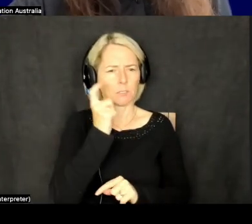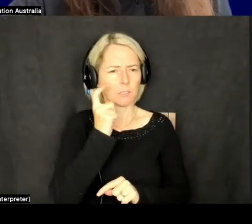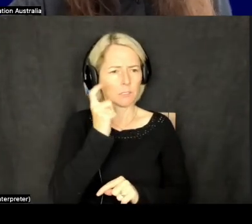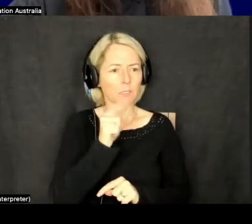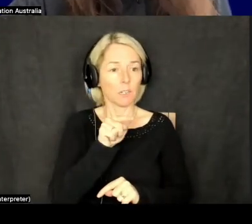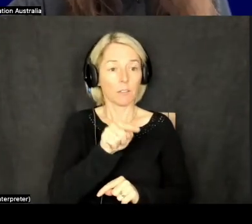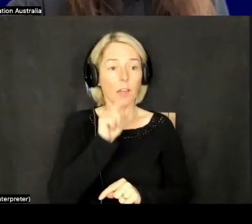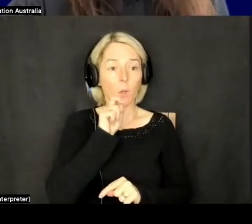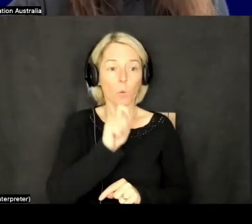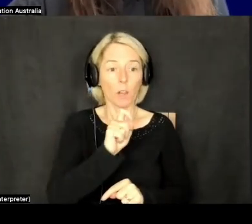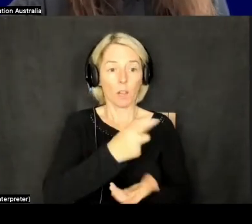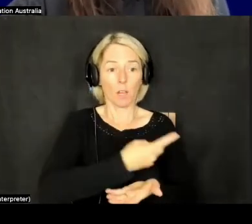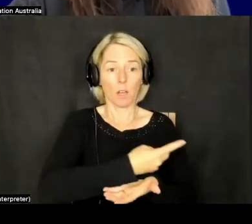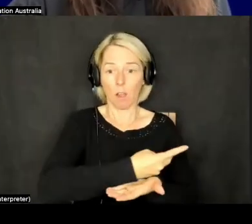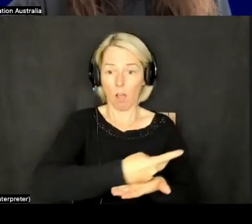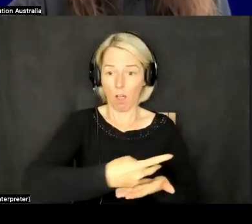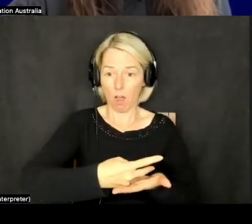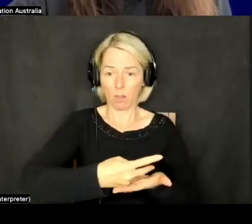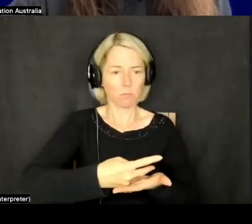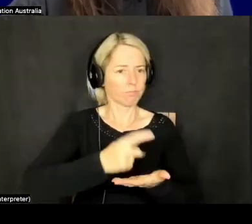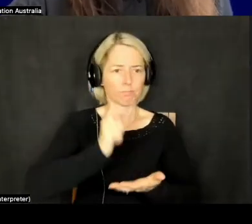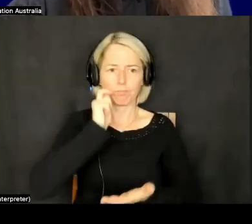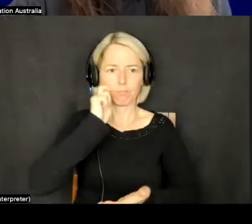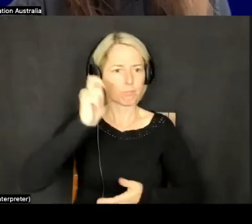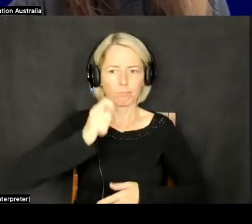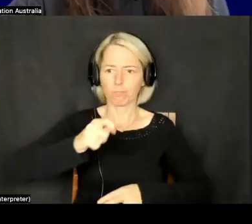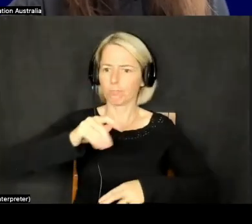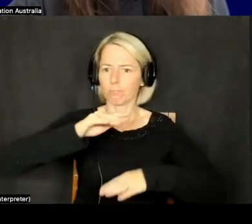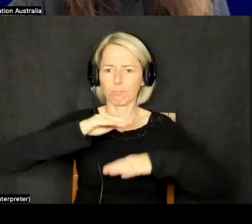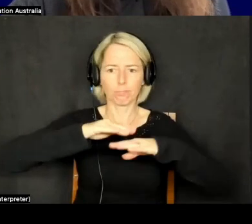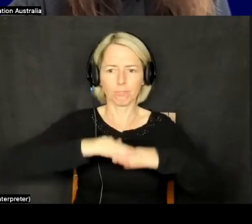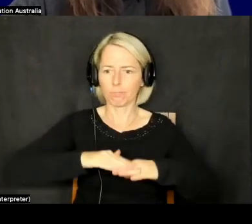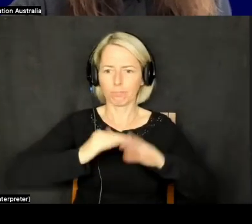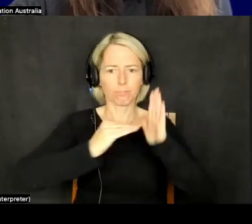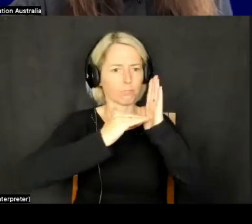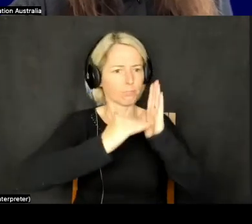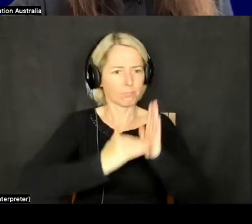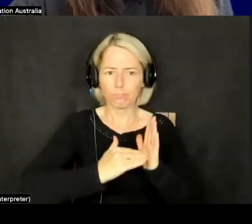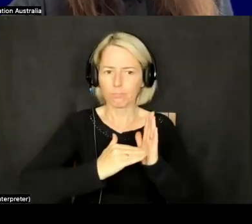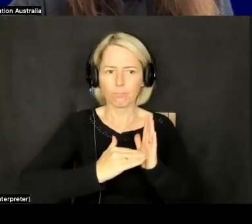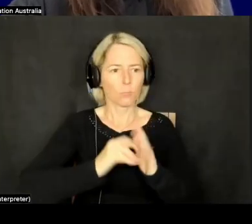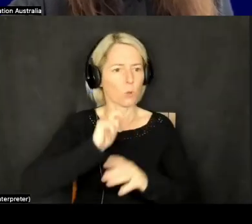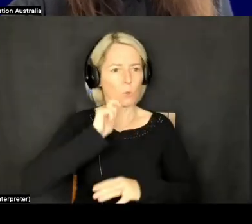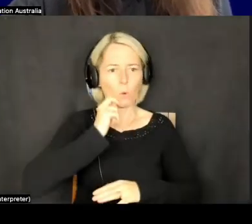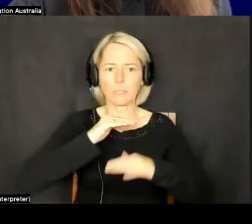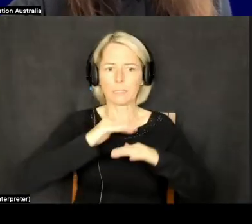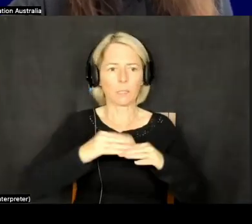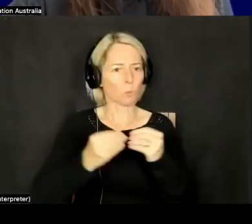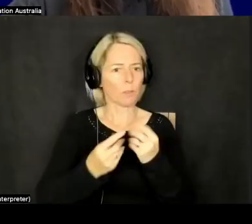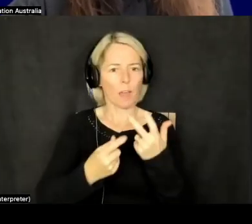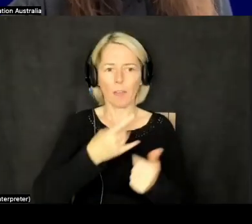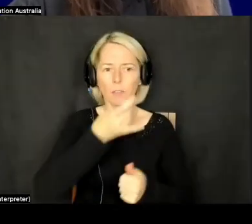instead of sitting in chairs or sitting on the floor with other children. They might scratch and